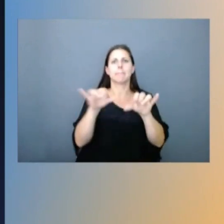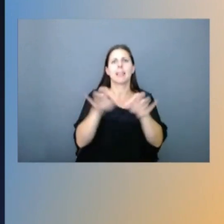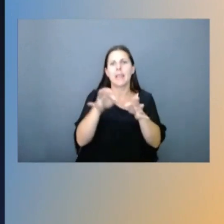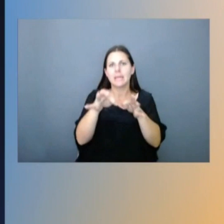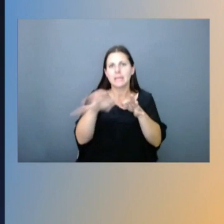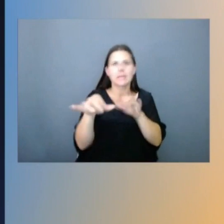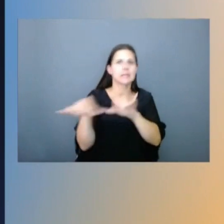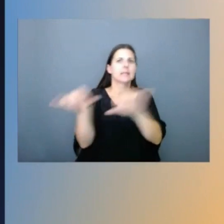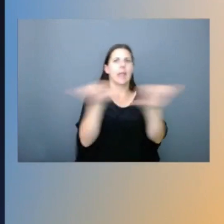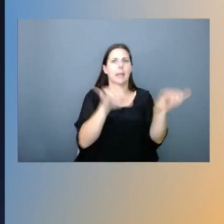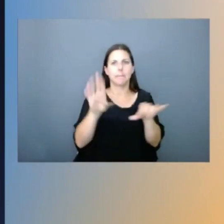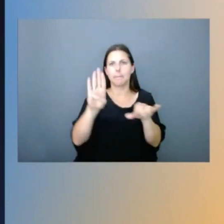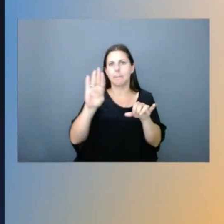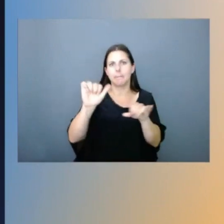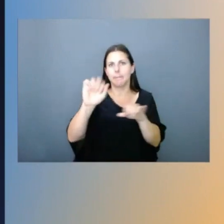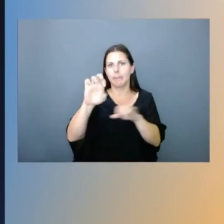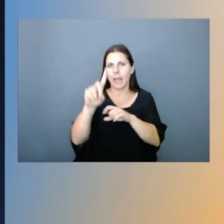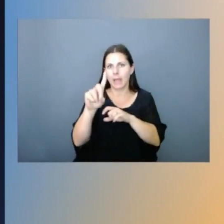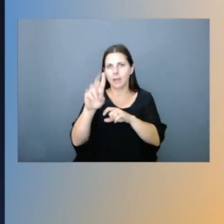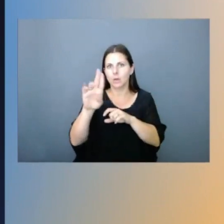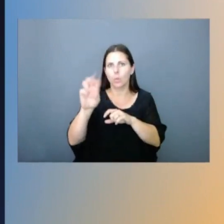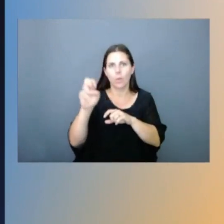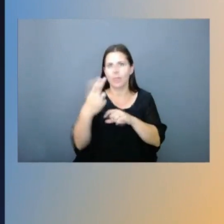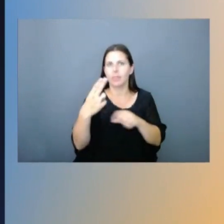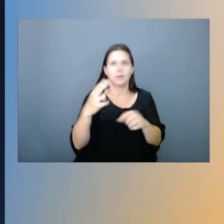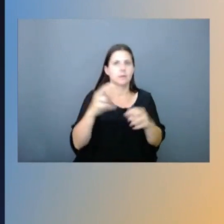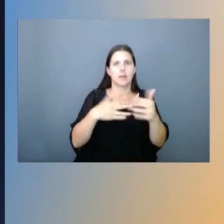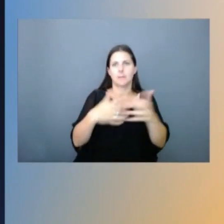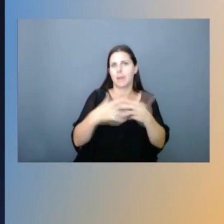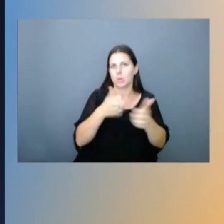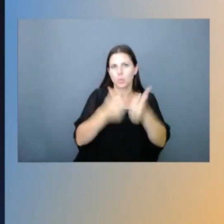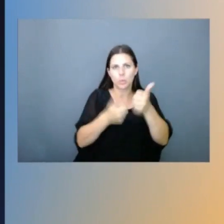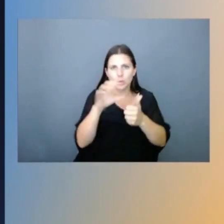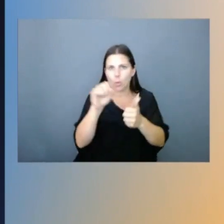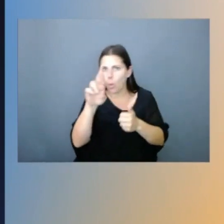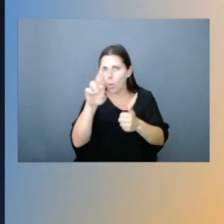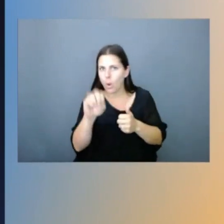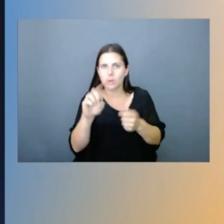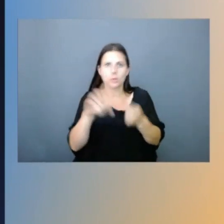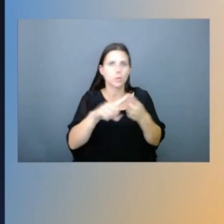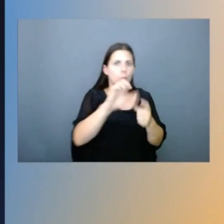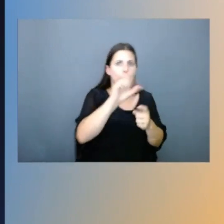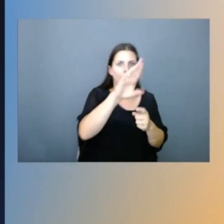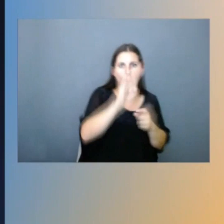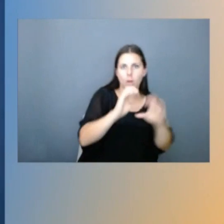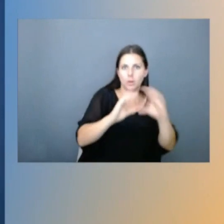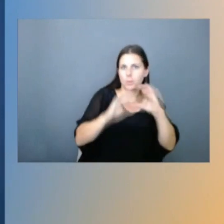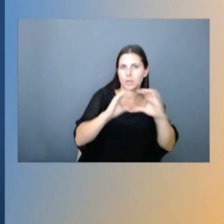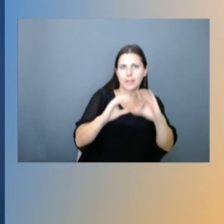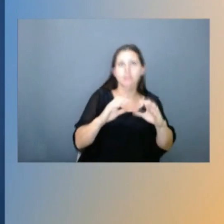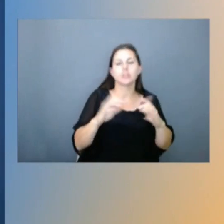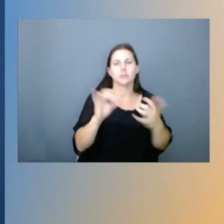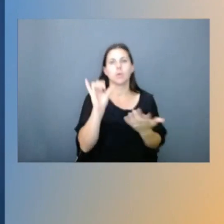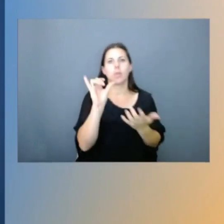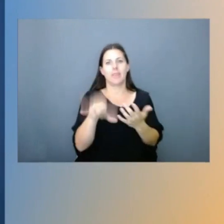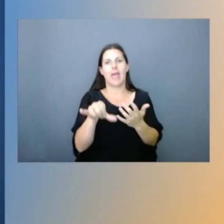or from whatever core-to-core communication you're doing, and that makes the life of an application developer way easier.